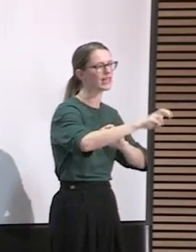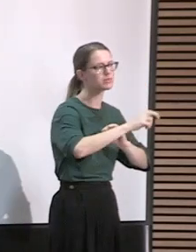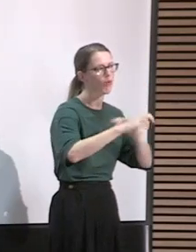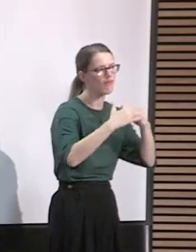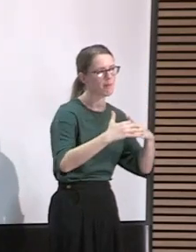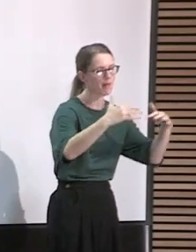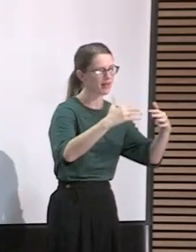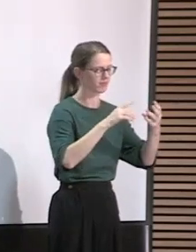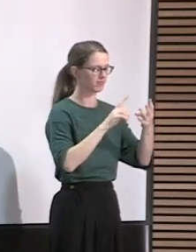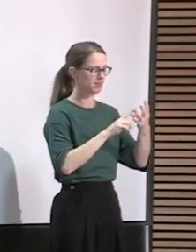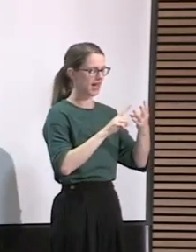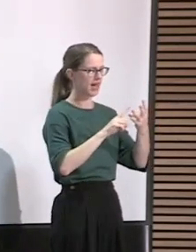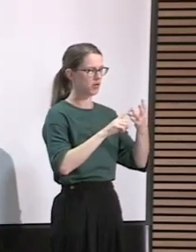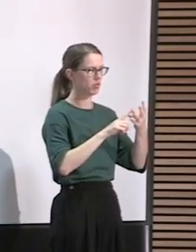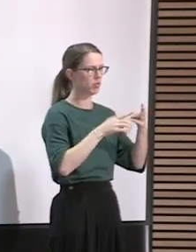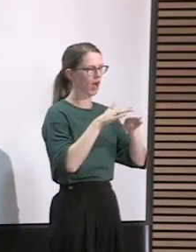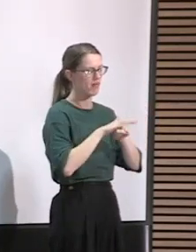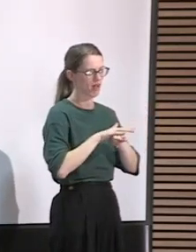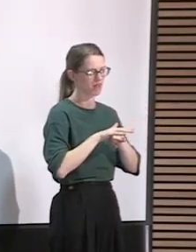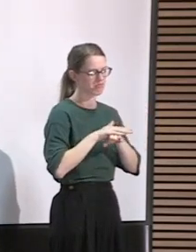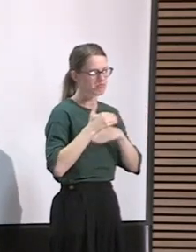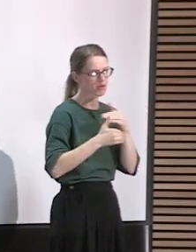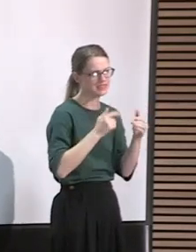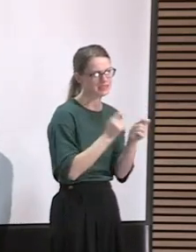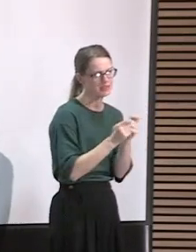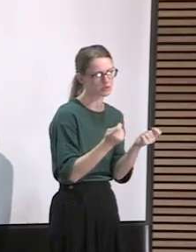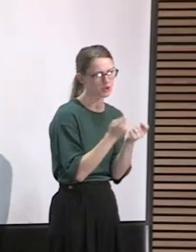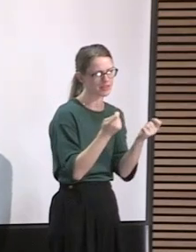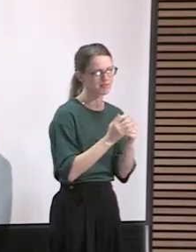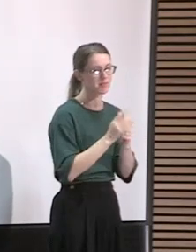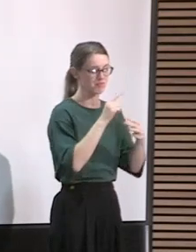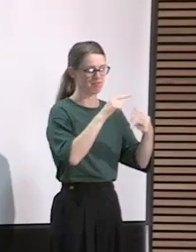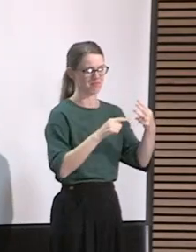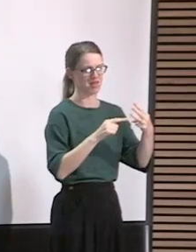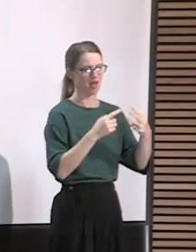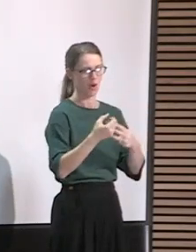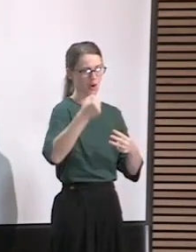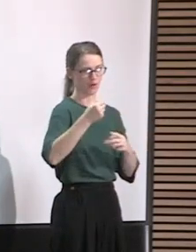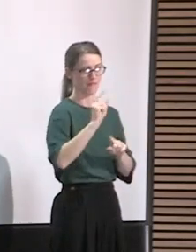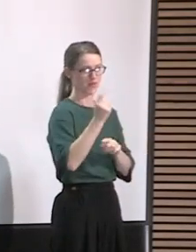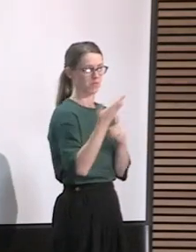also about the use of QR codes on public transport. And we will, combined, talk a little